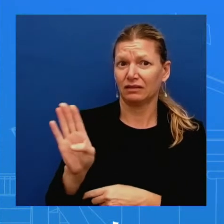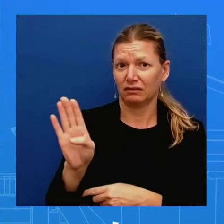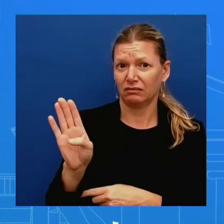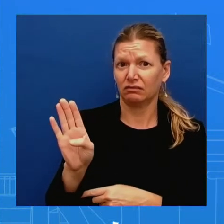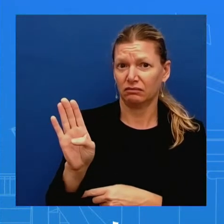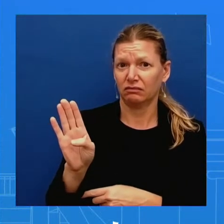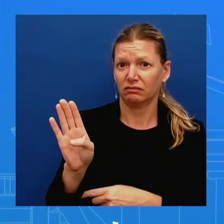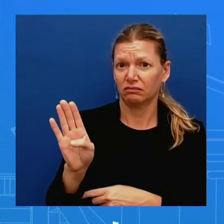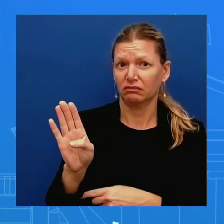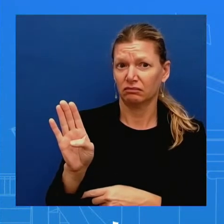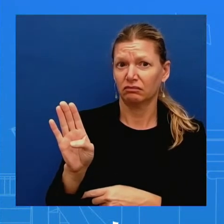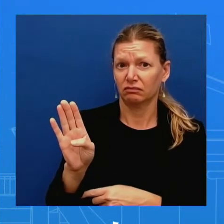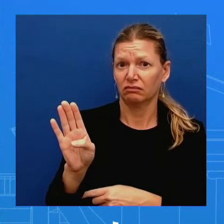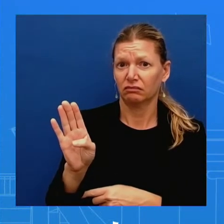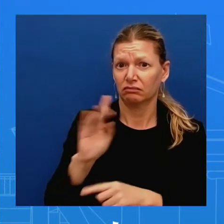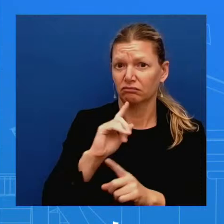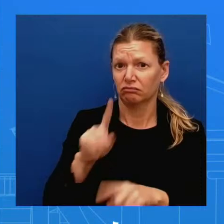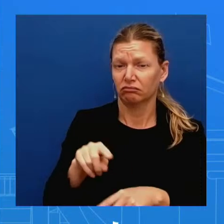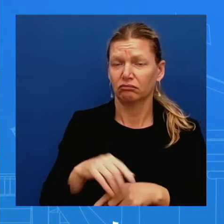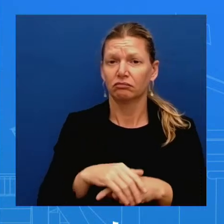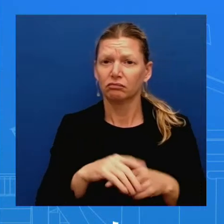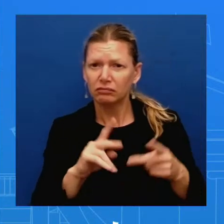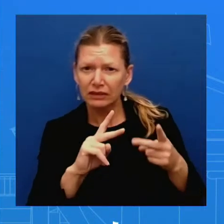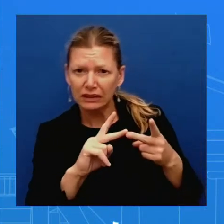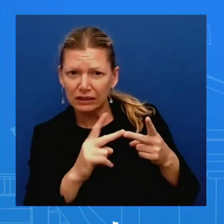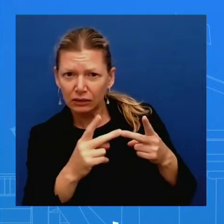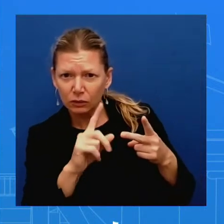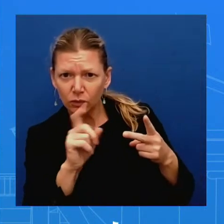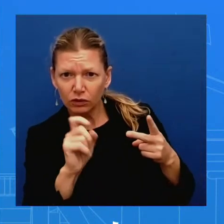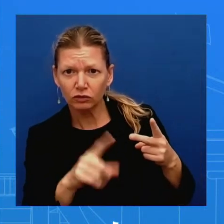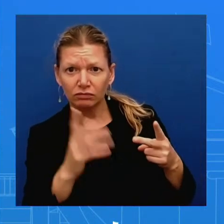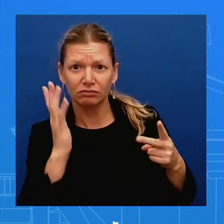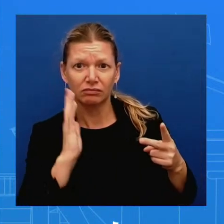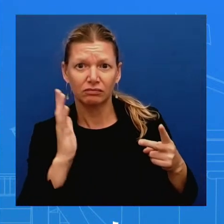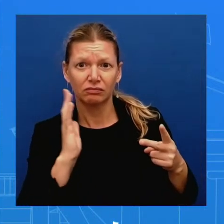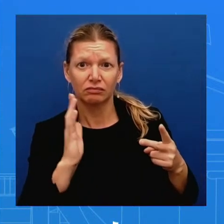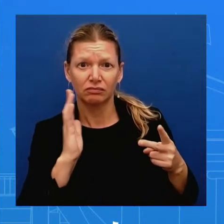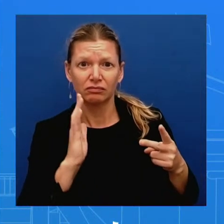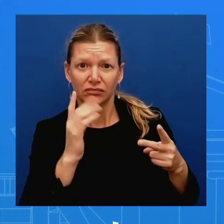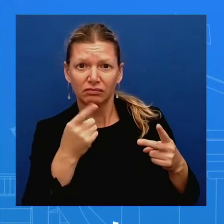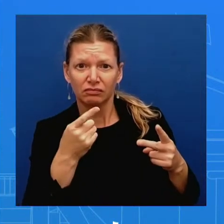where we want to be, but we -- we're not where we used to be, but we're not where we want to be.